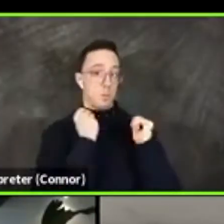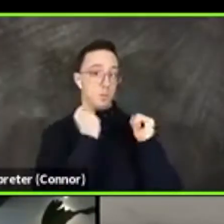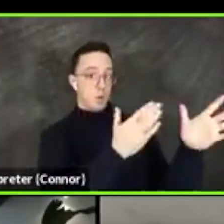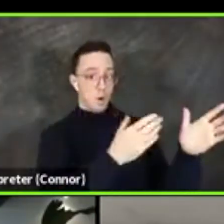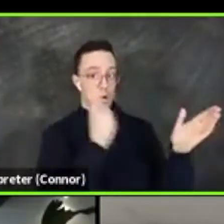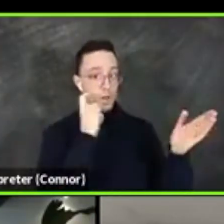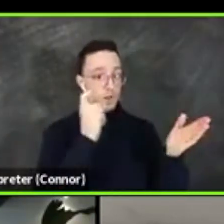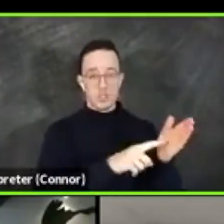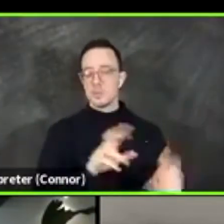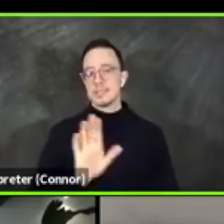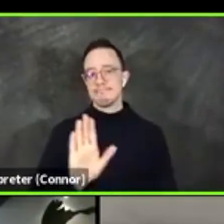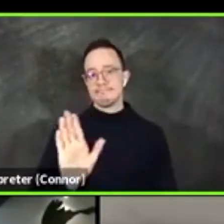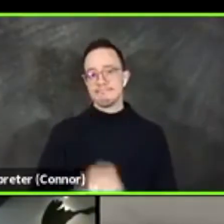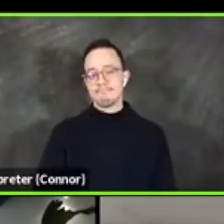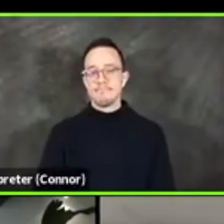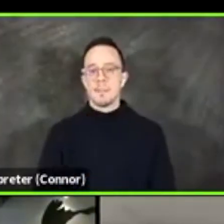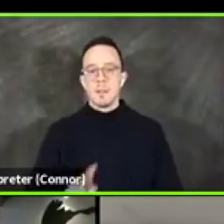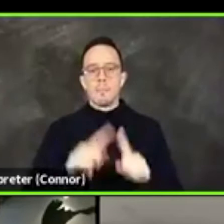WHAT I AM HOPING TO BE A PARTICIPANT